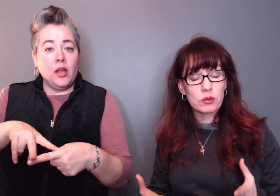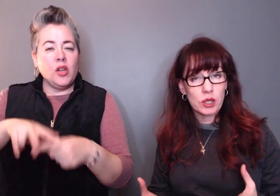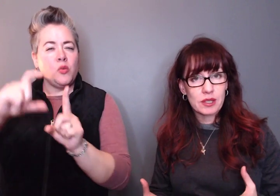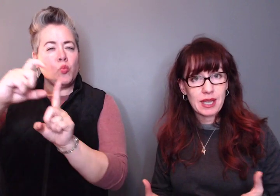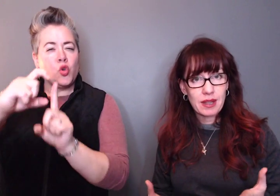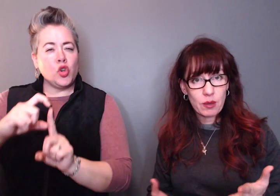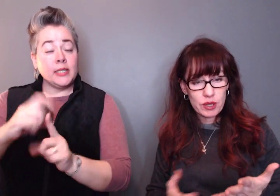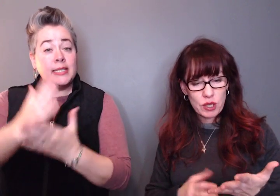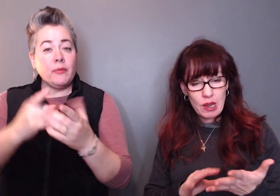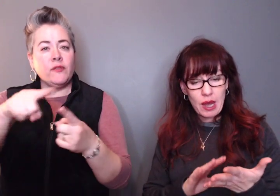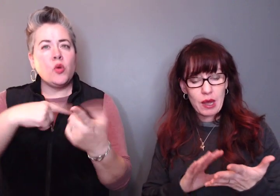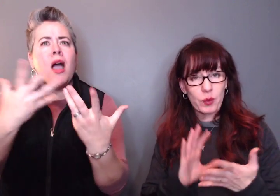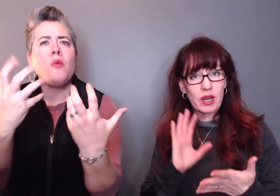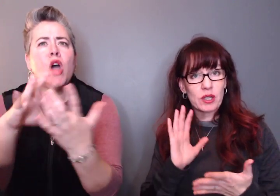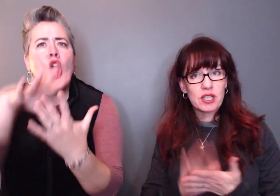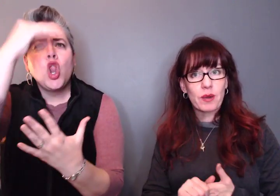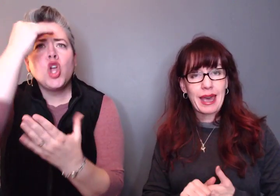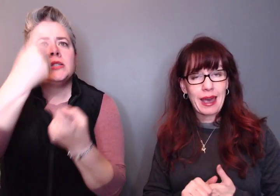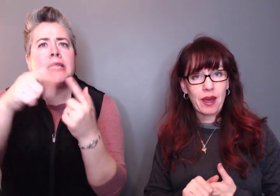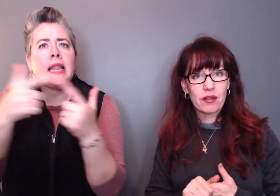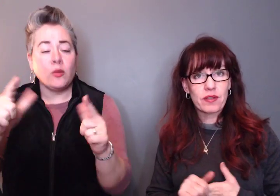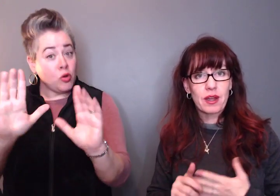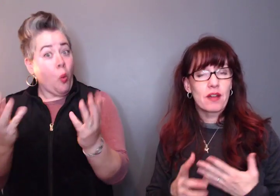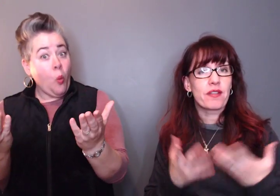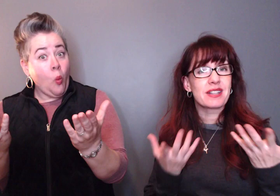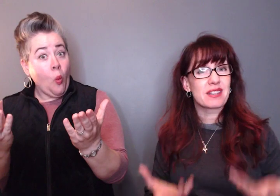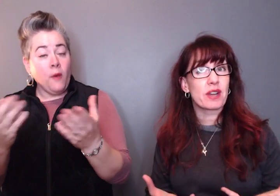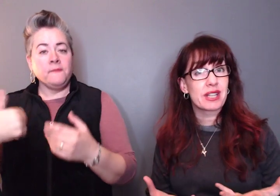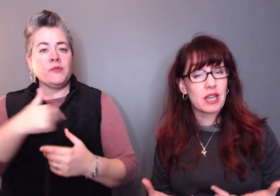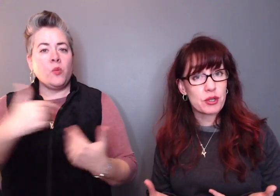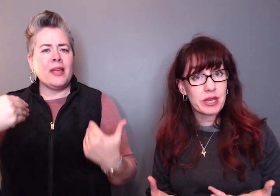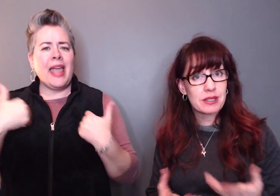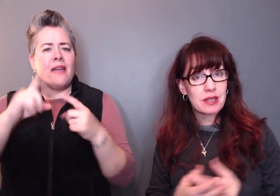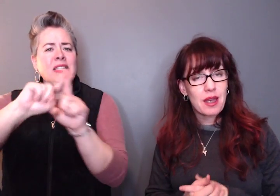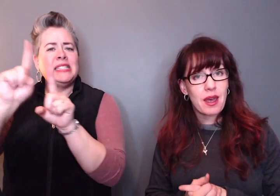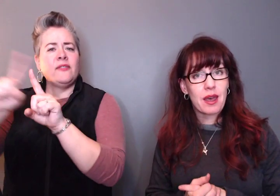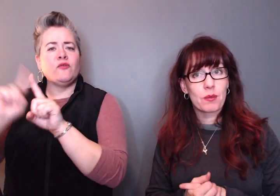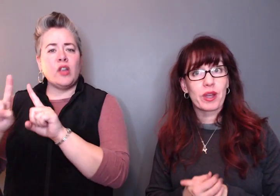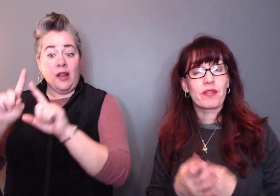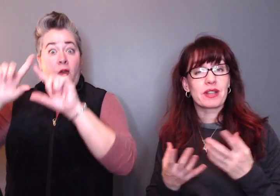learn sign language. We also have friends in various countries